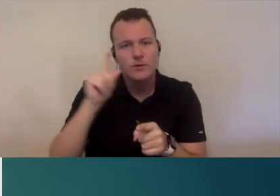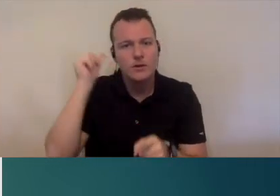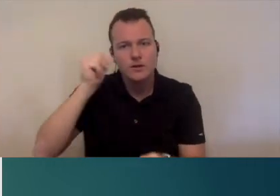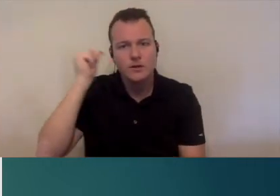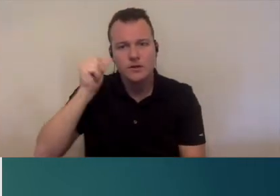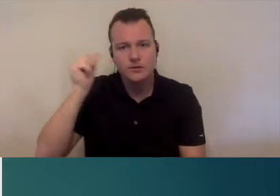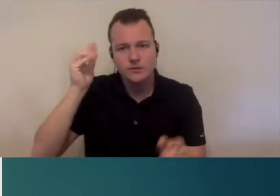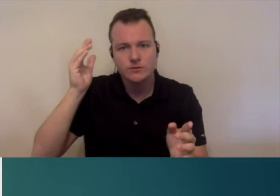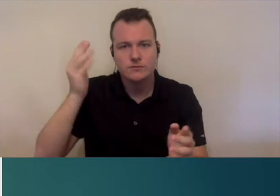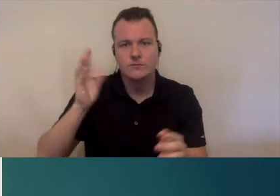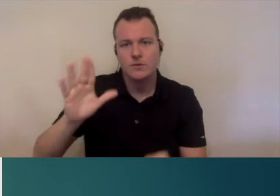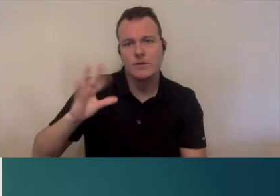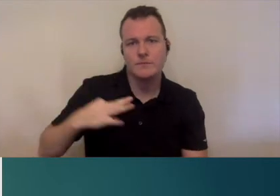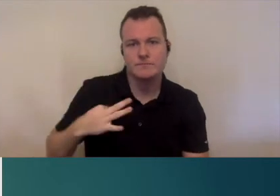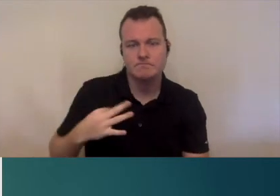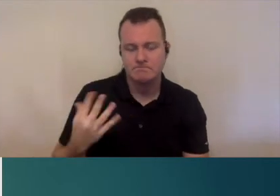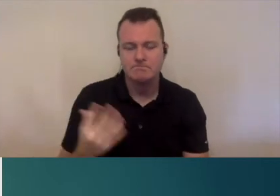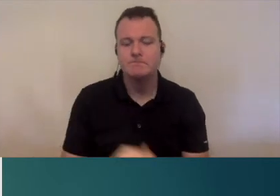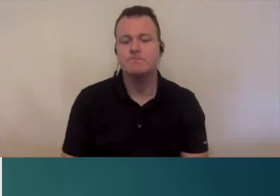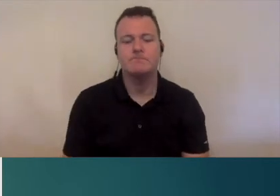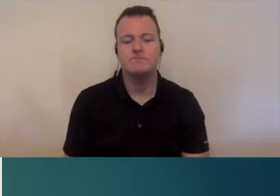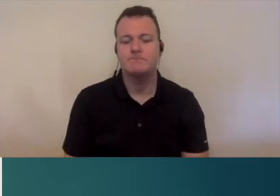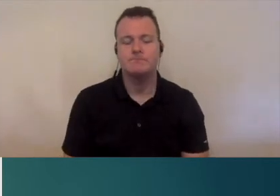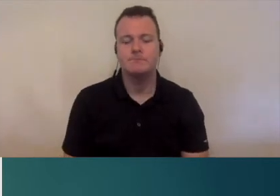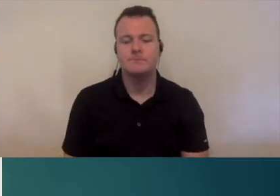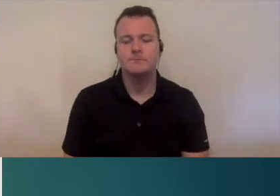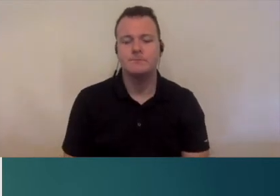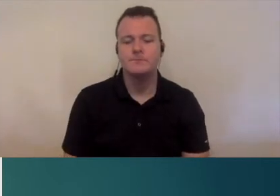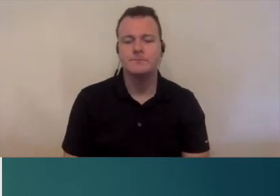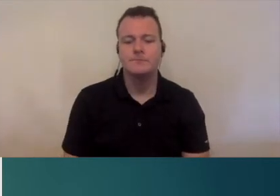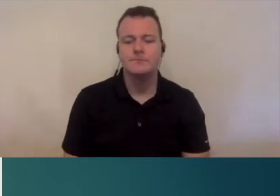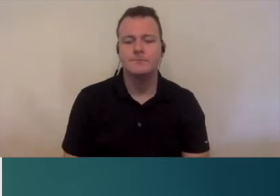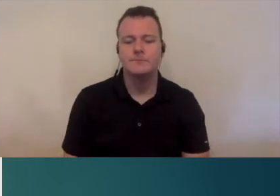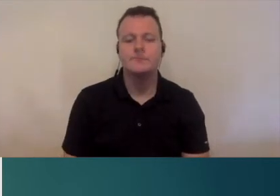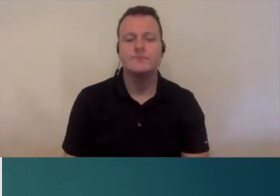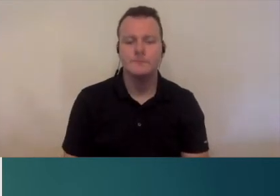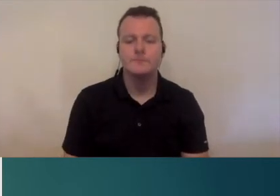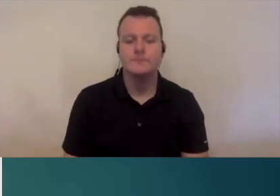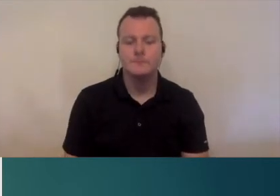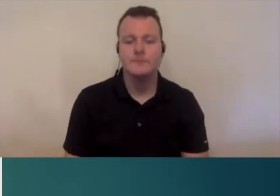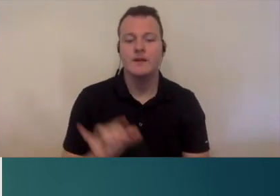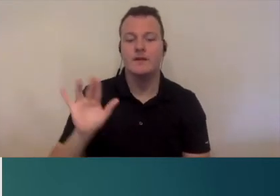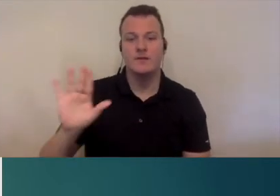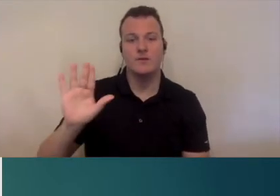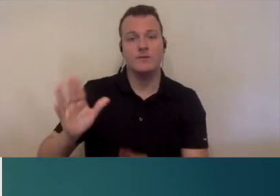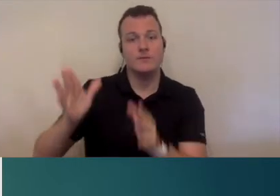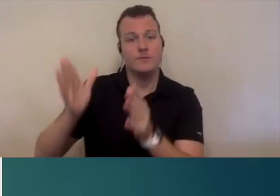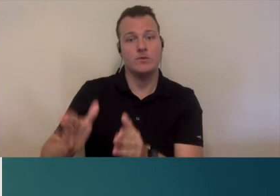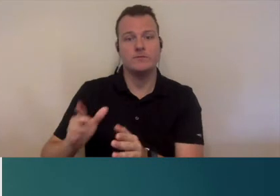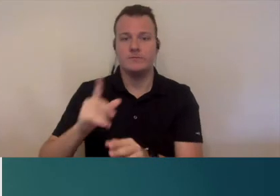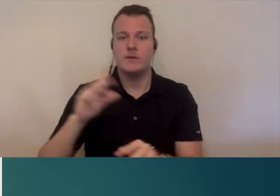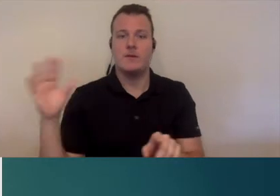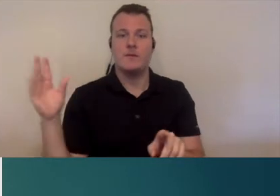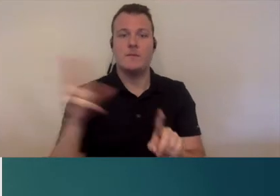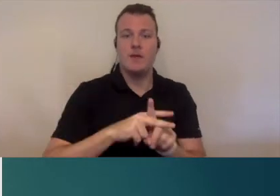audiologists application. The position that this person was applying for was a